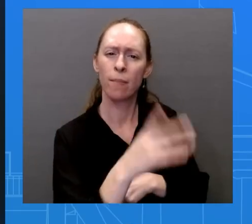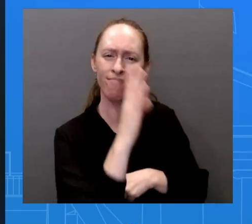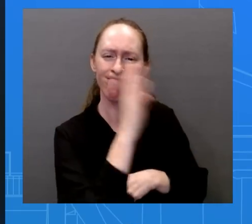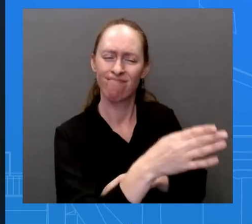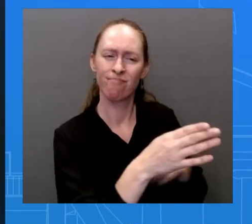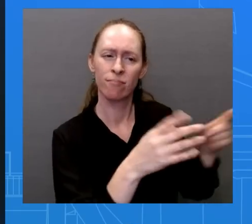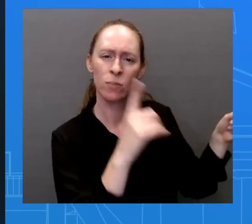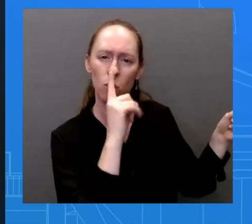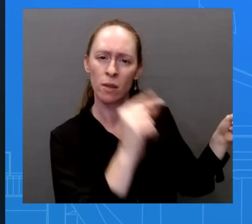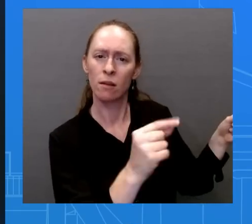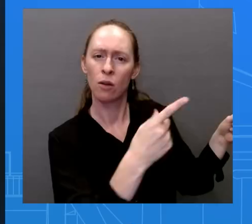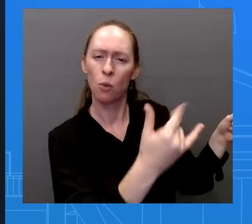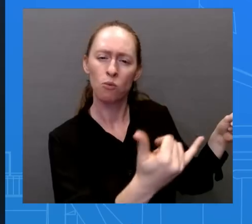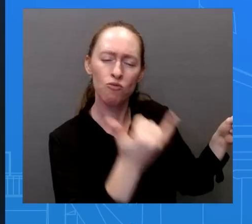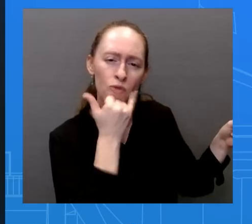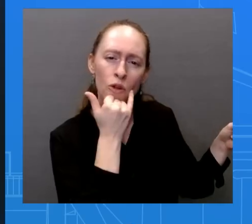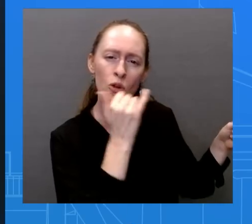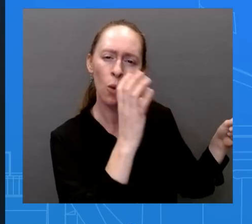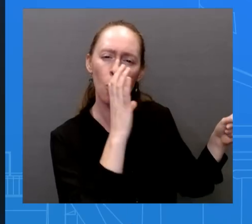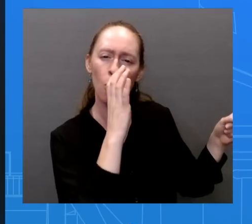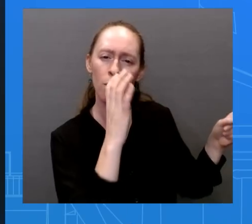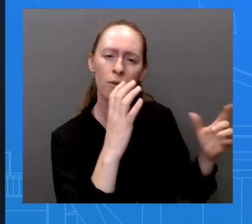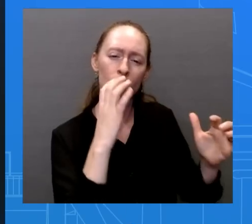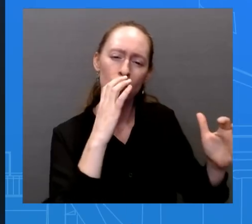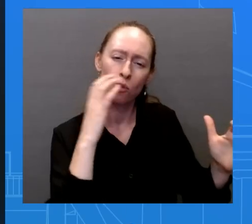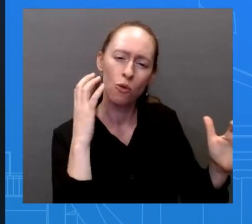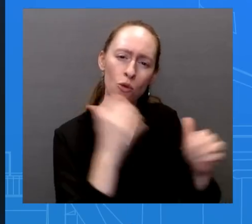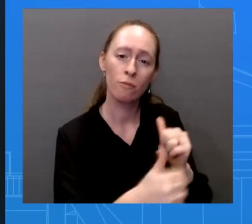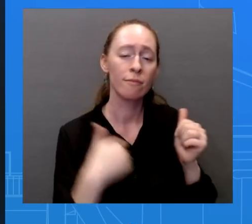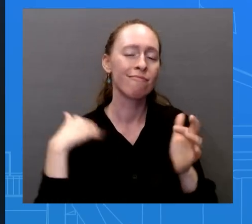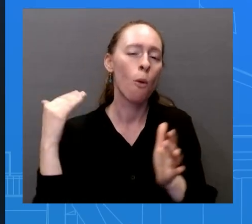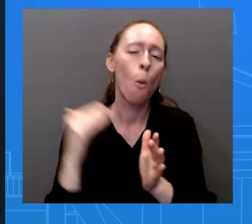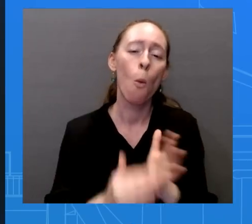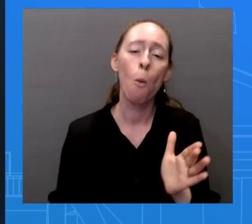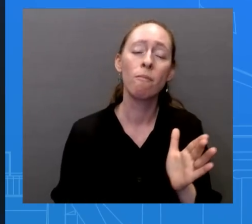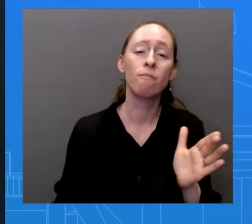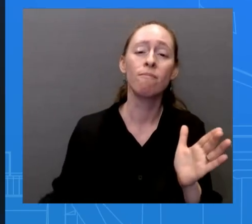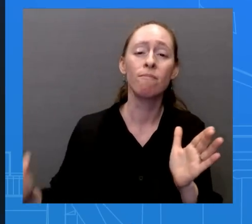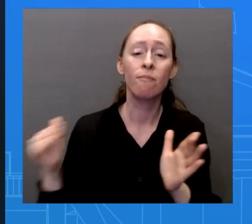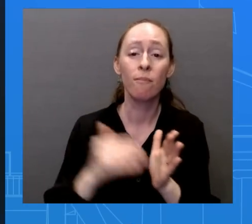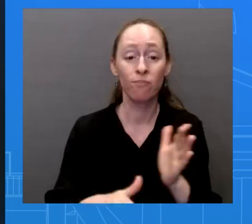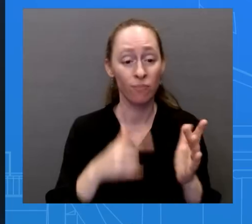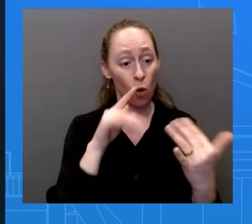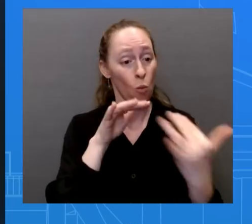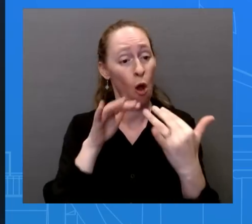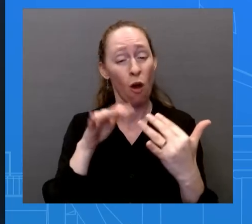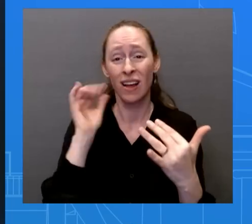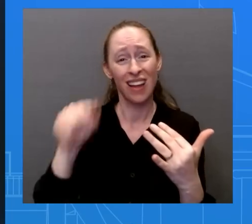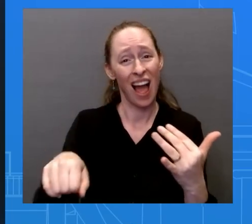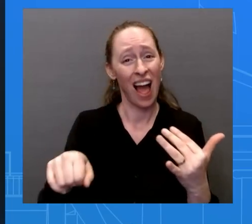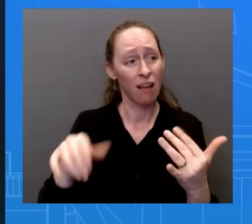This war can end today. It could end today. And it is up to President Putin to end this war.